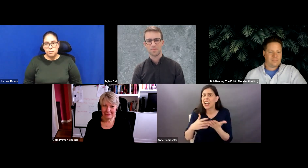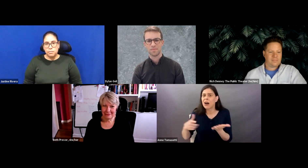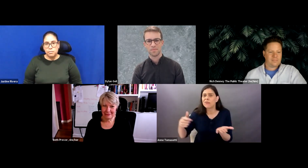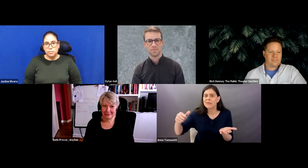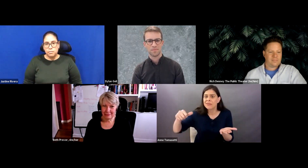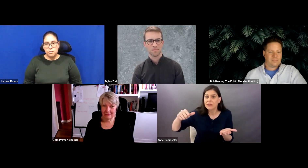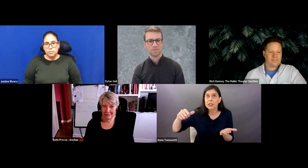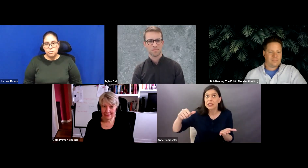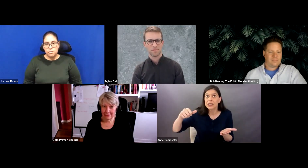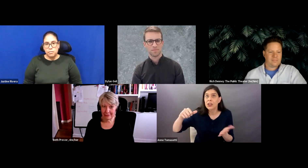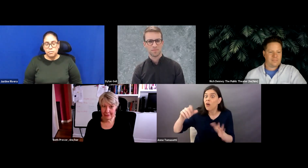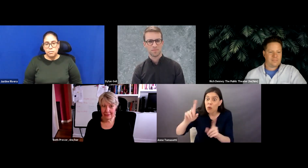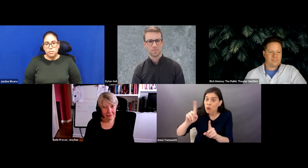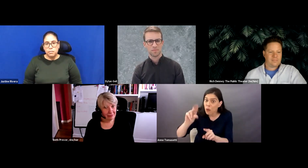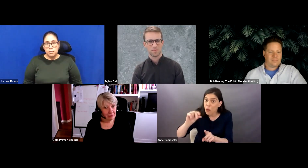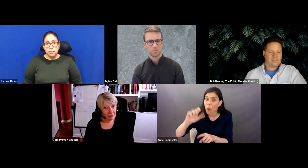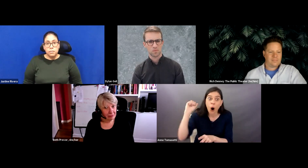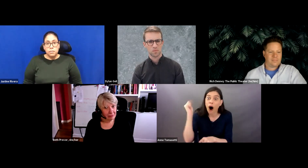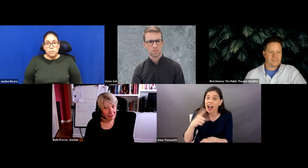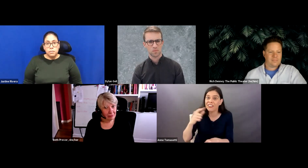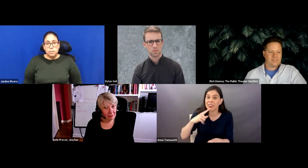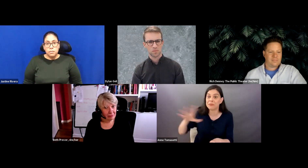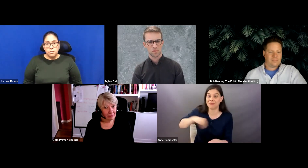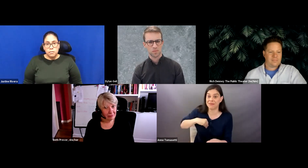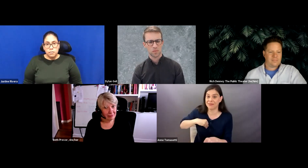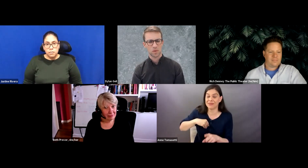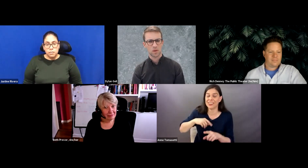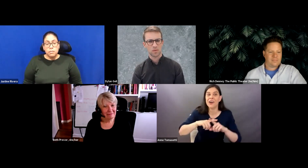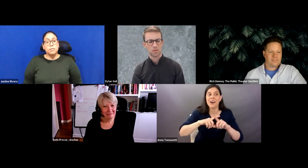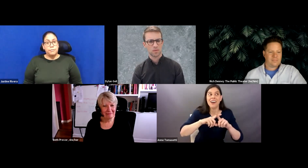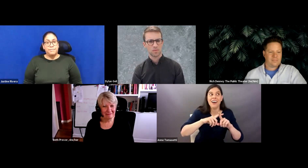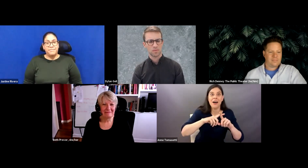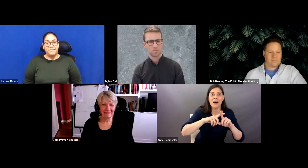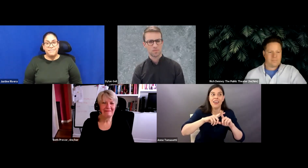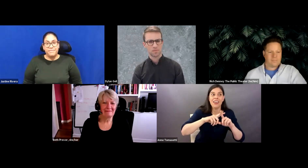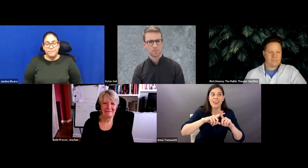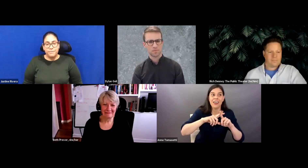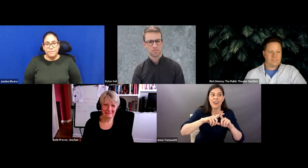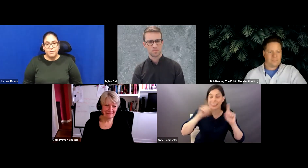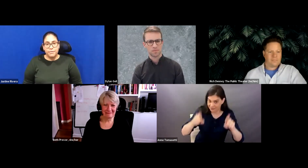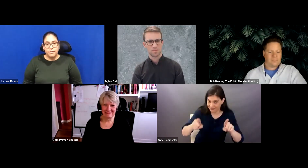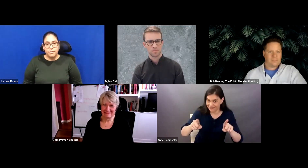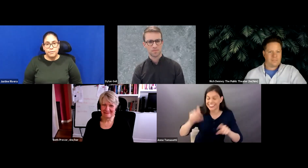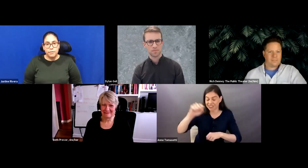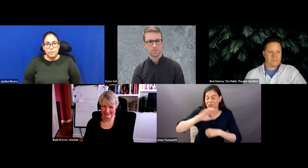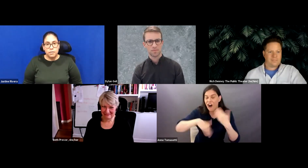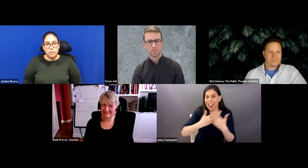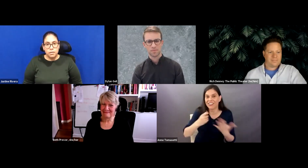went pretty well. And some people didn't turn it down, actually no, they didn't. They all accepted it. They did, yeah,